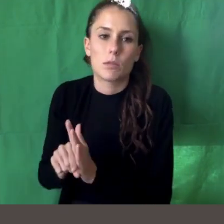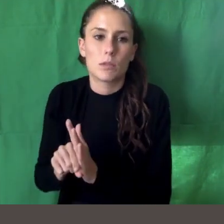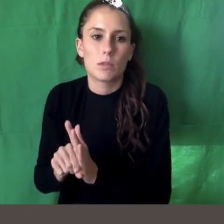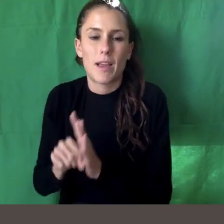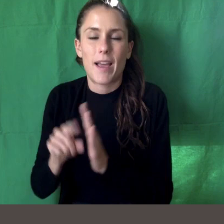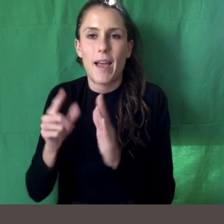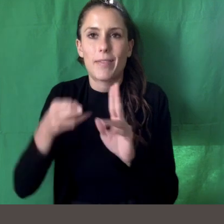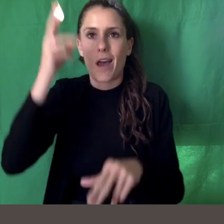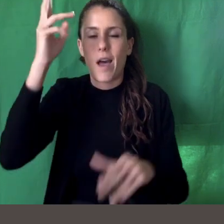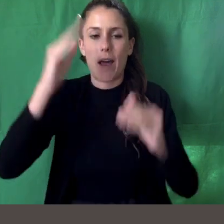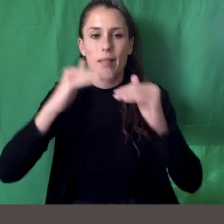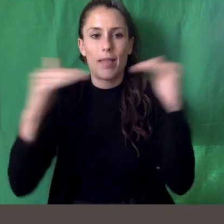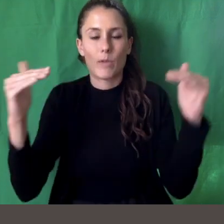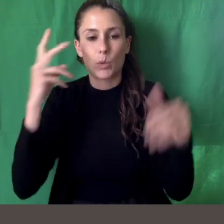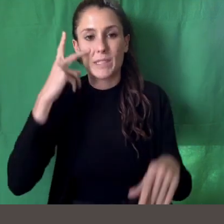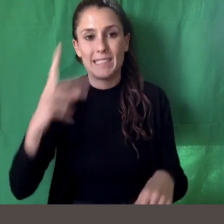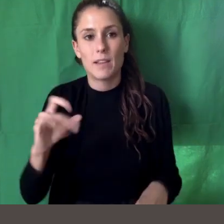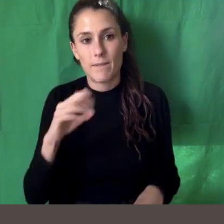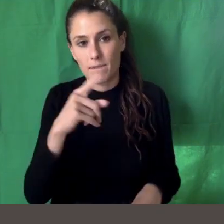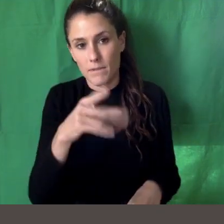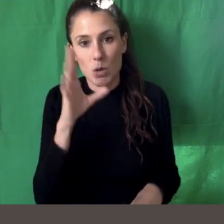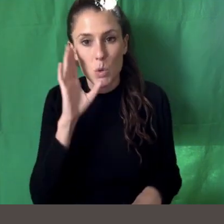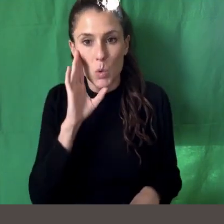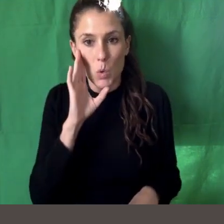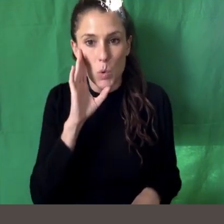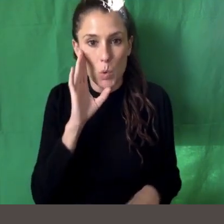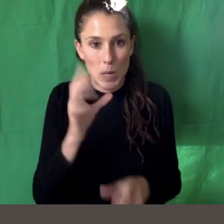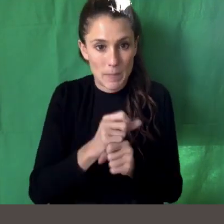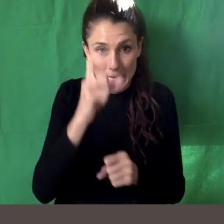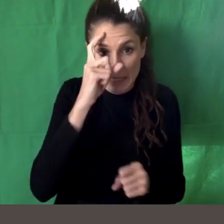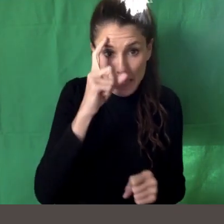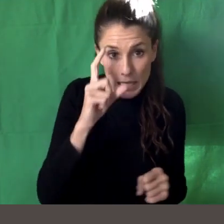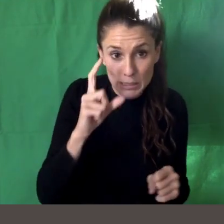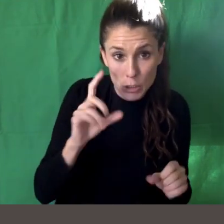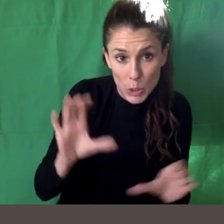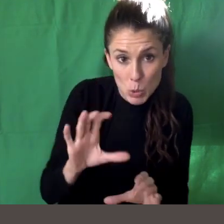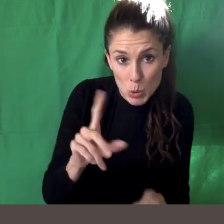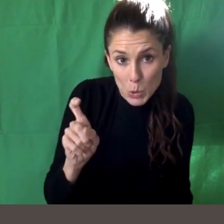and disadvantages at the high level to see whether or not the solution even makes sense